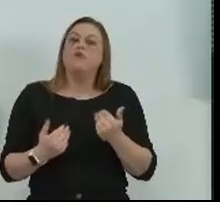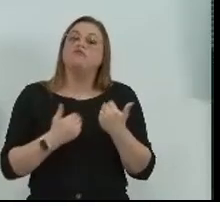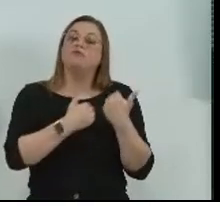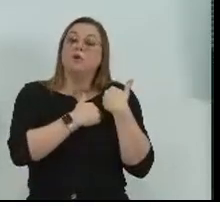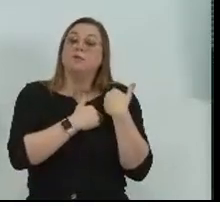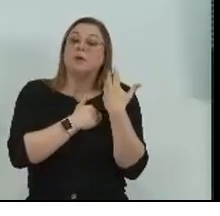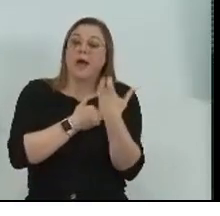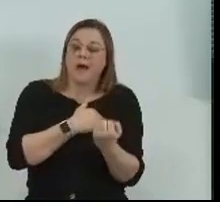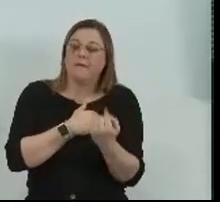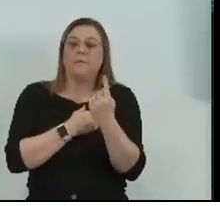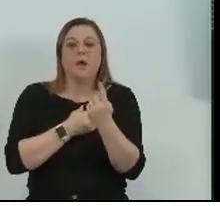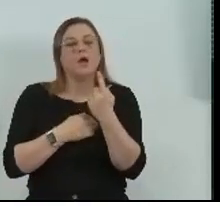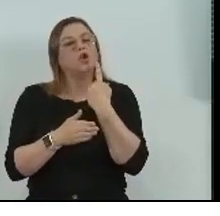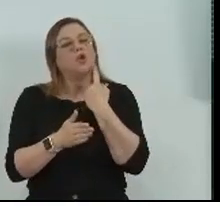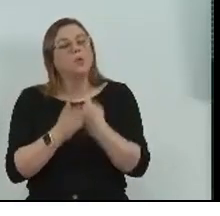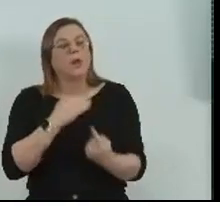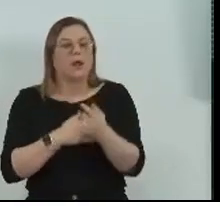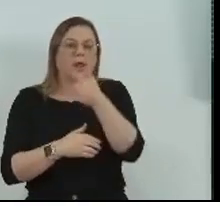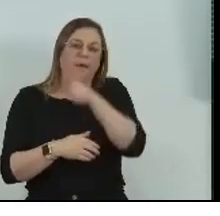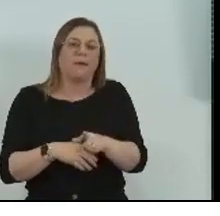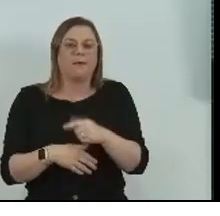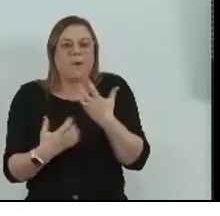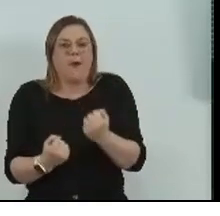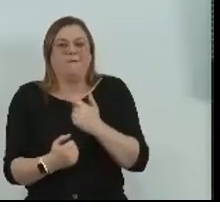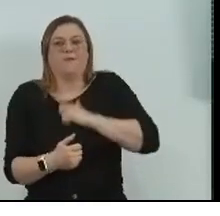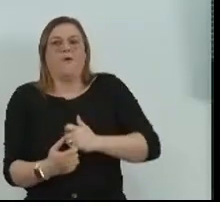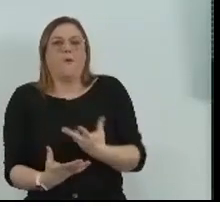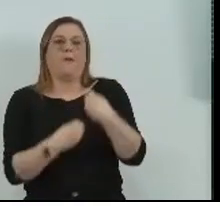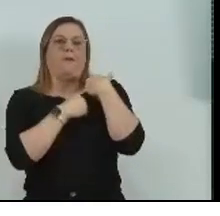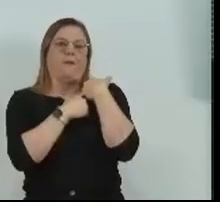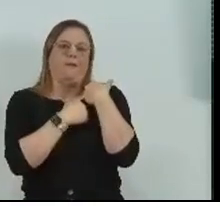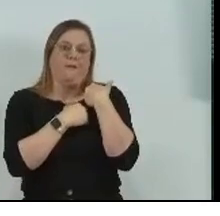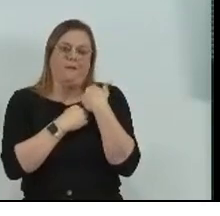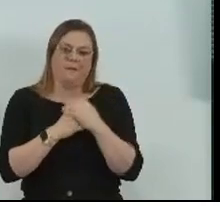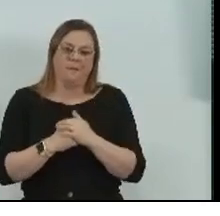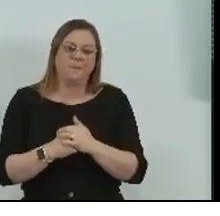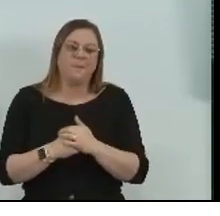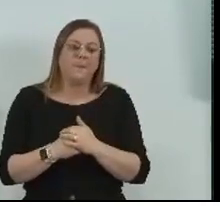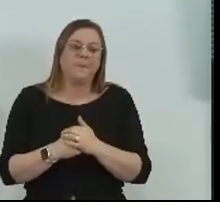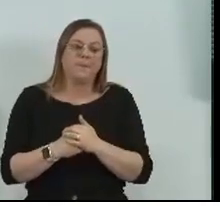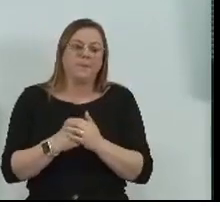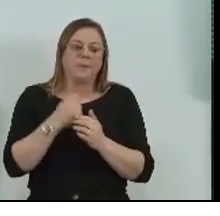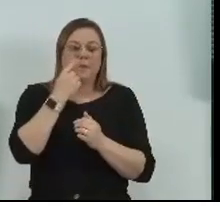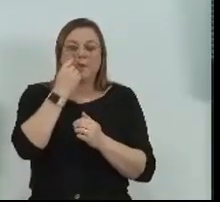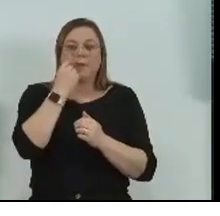unique privilege to have that role. And I think I always, you know,